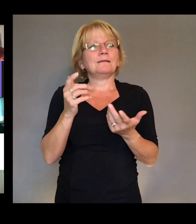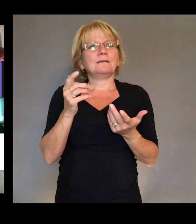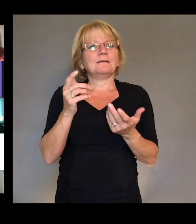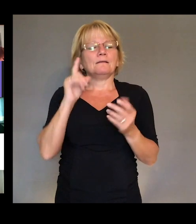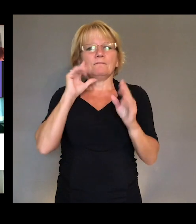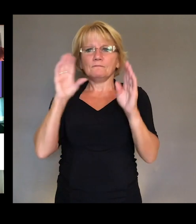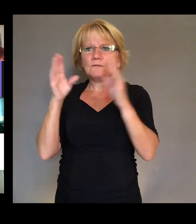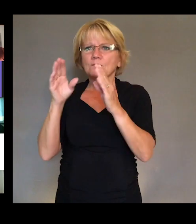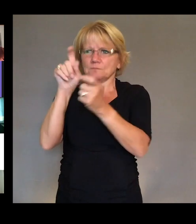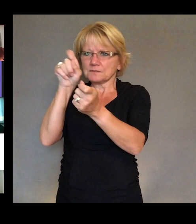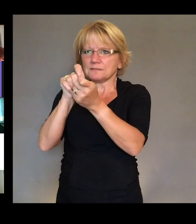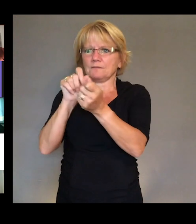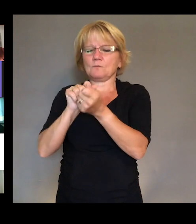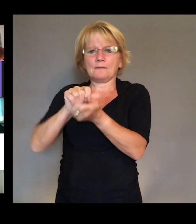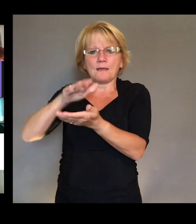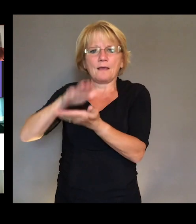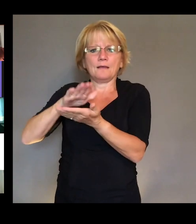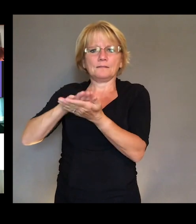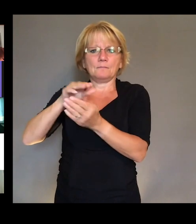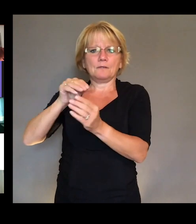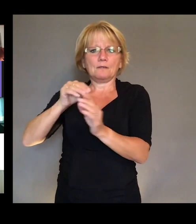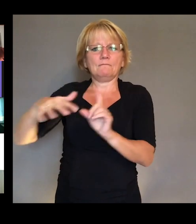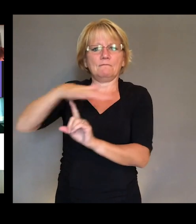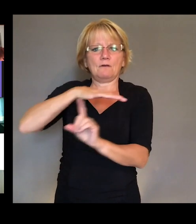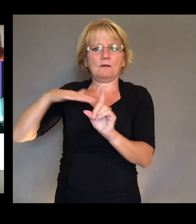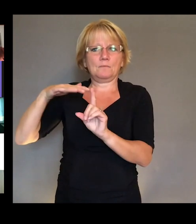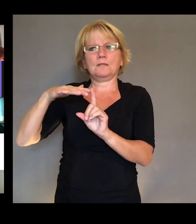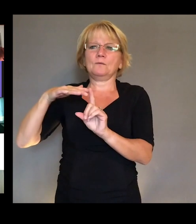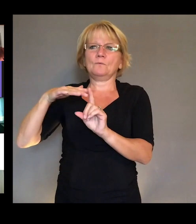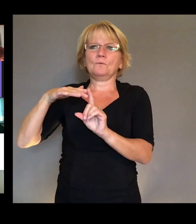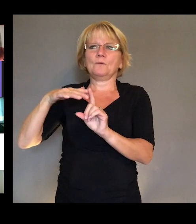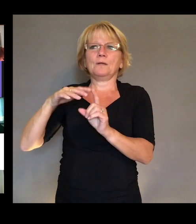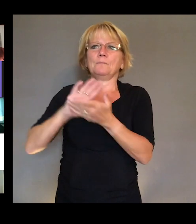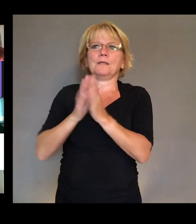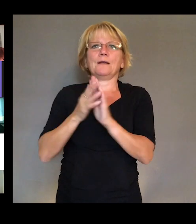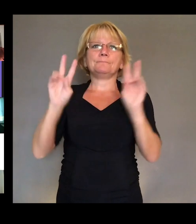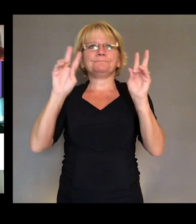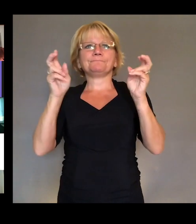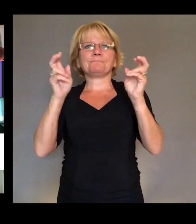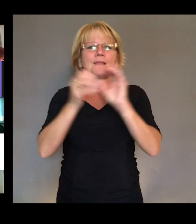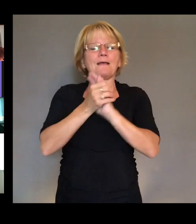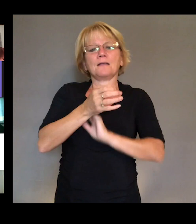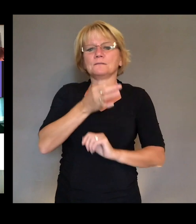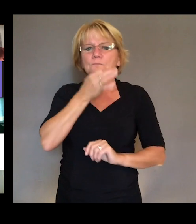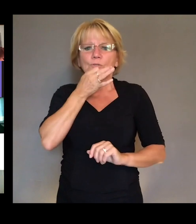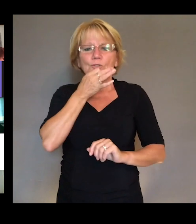by this academic environment that often asks us to become the so called experts,